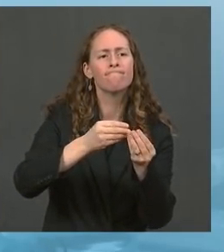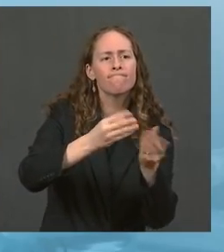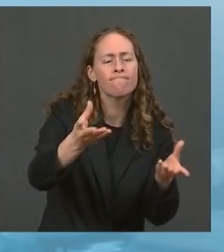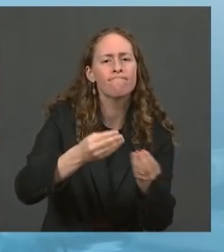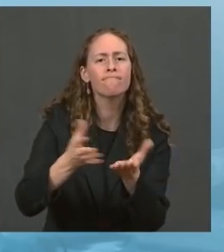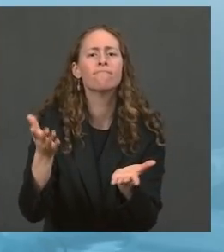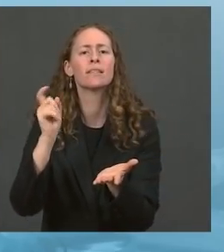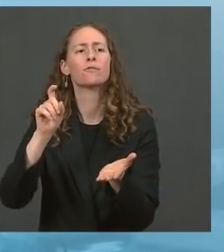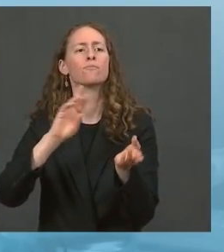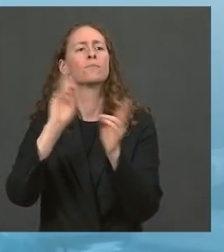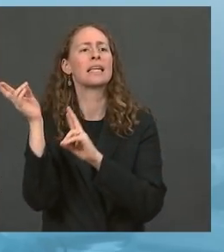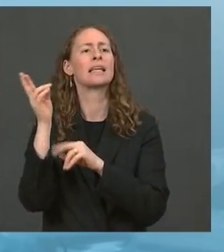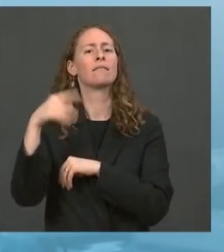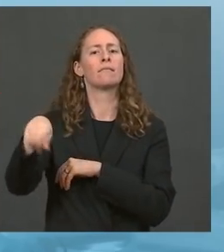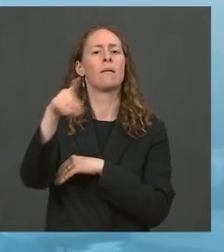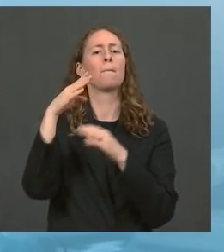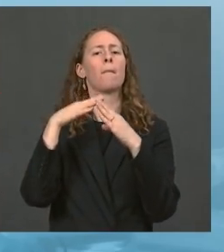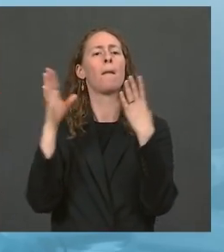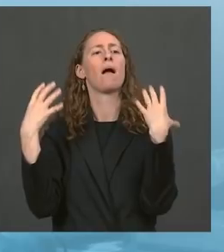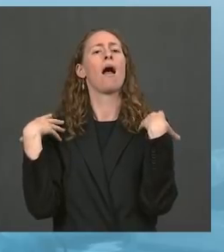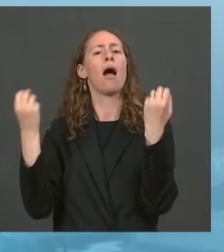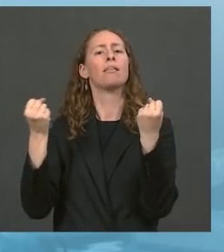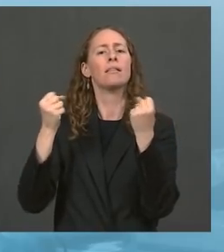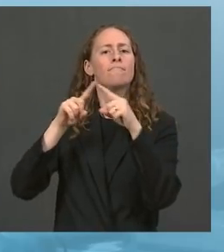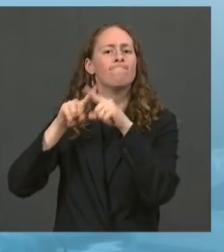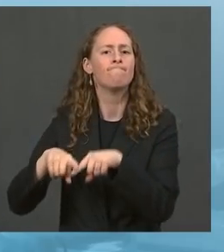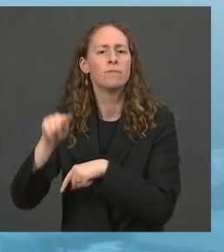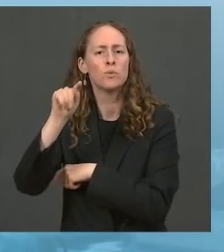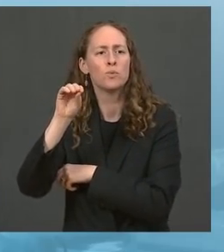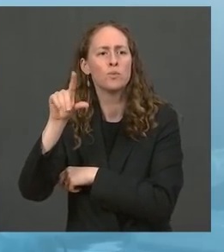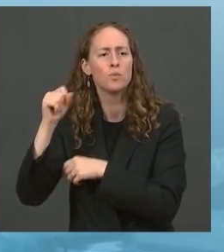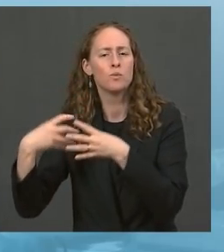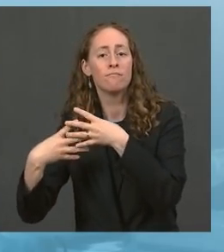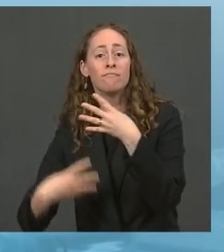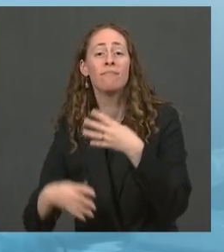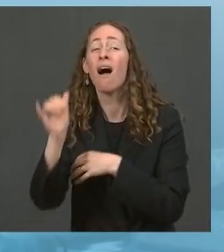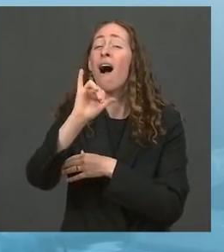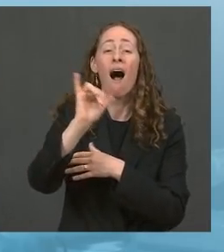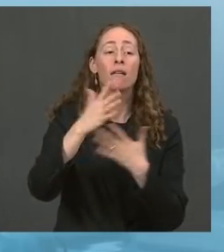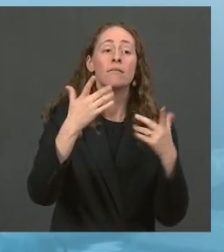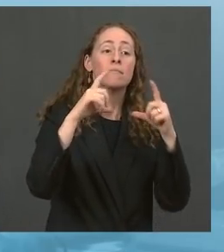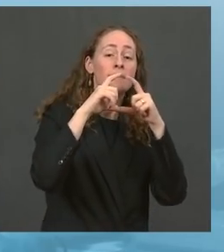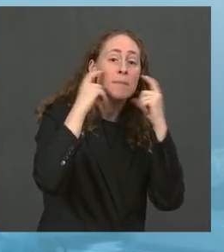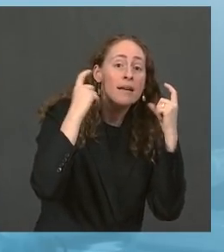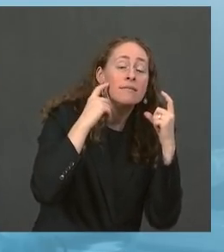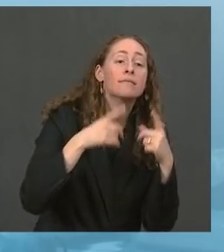like masks and tests; and building back better so that our global health security infrastructure